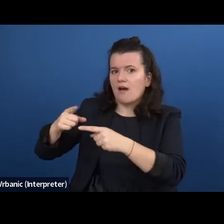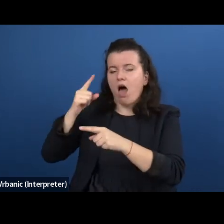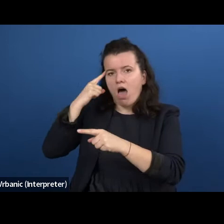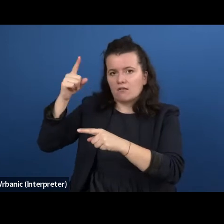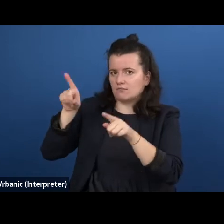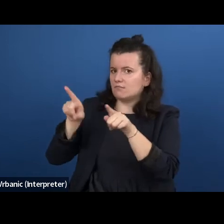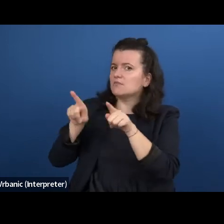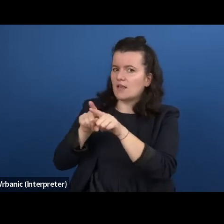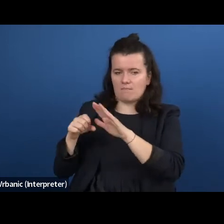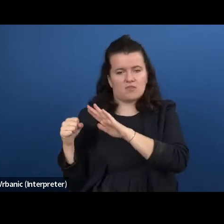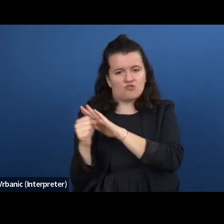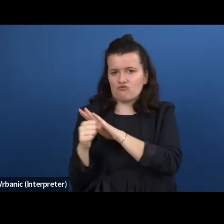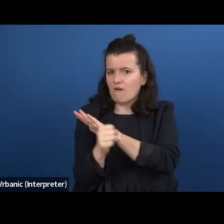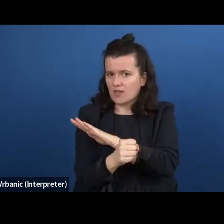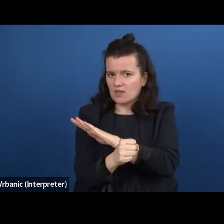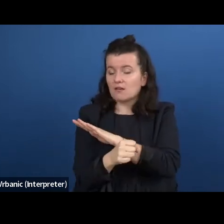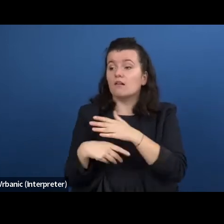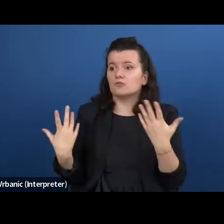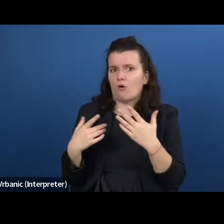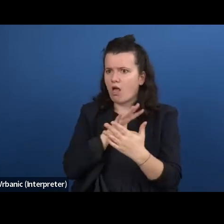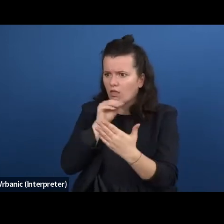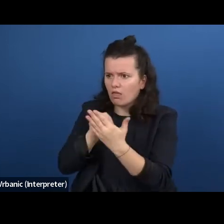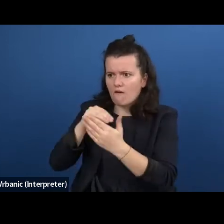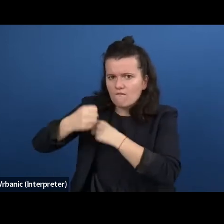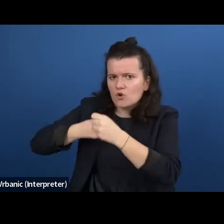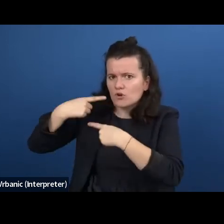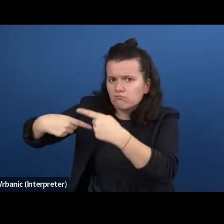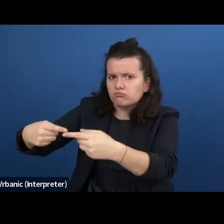I would like to welcome and give the floor